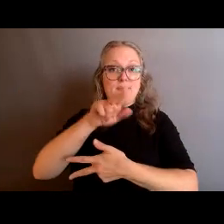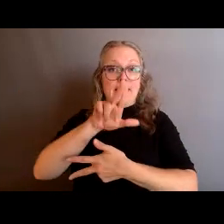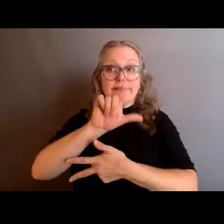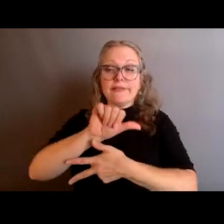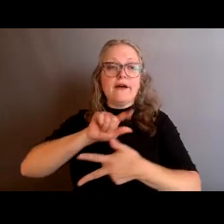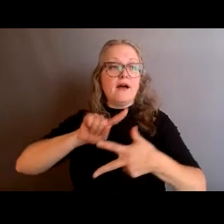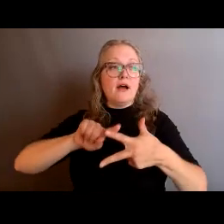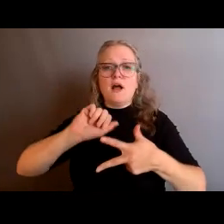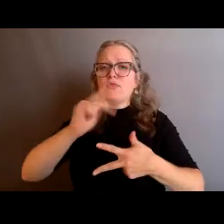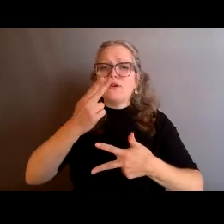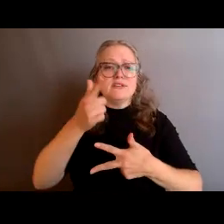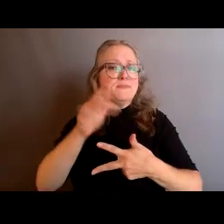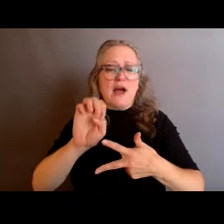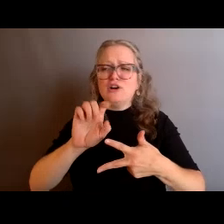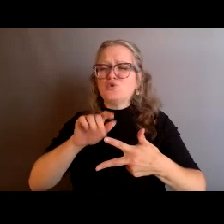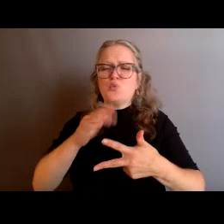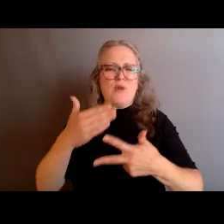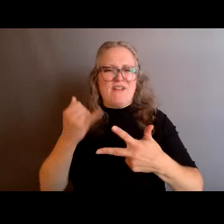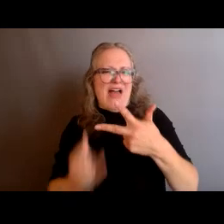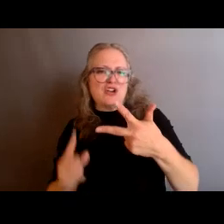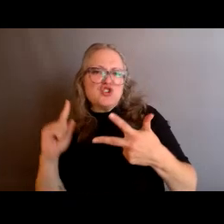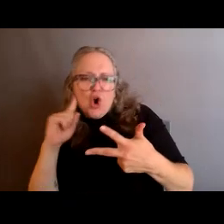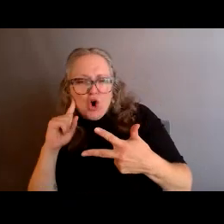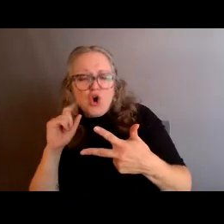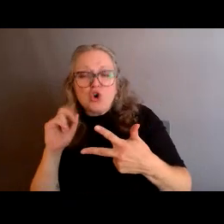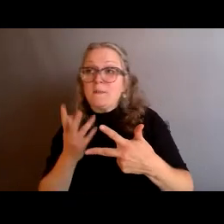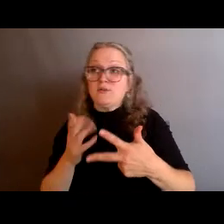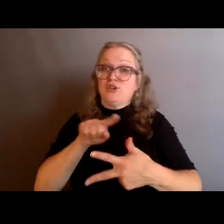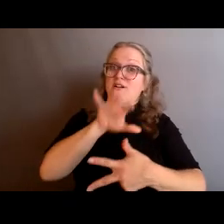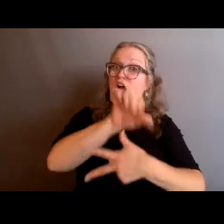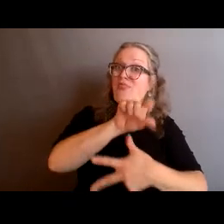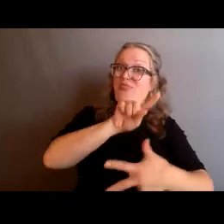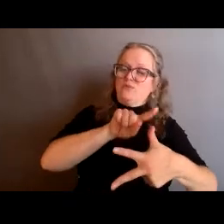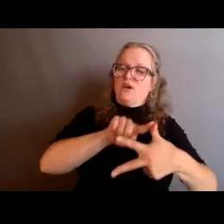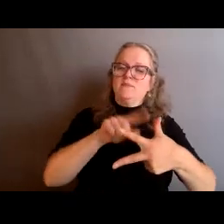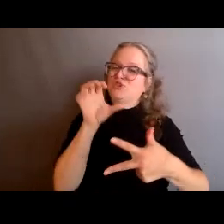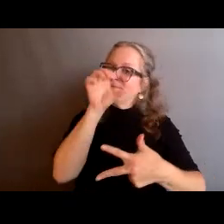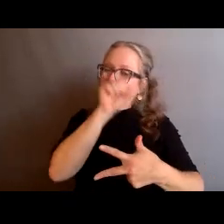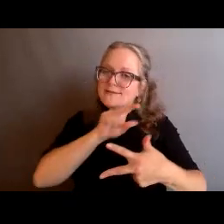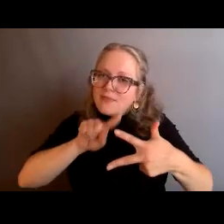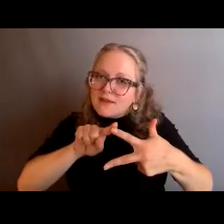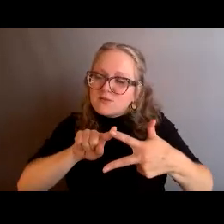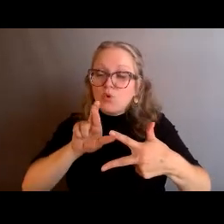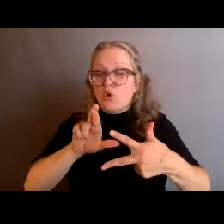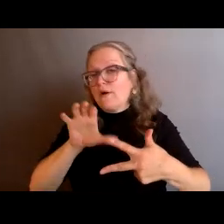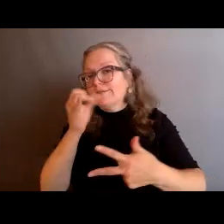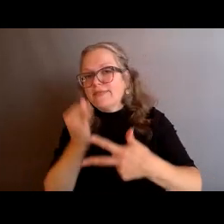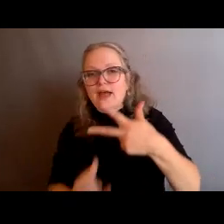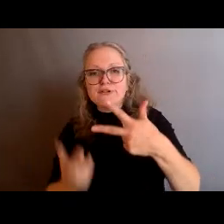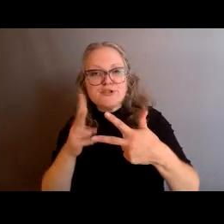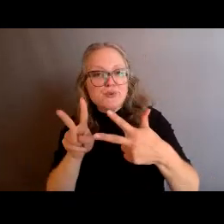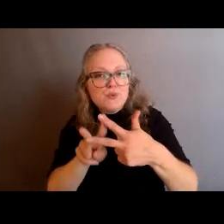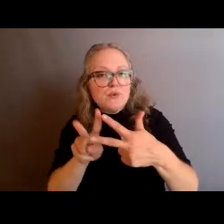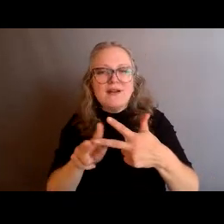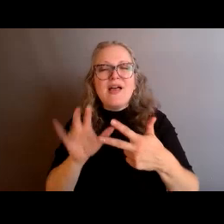or whatever. The last thing she heard. Or maybe just the first thing she heard she couldn't attend to all three. And that's just more like and you and the